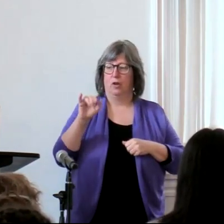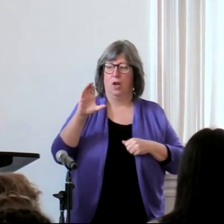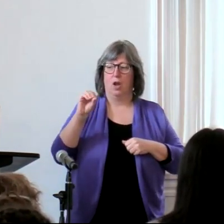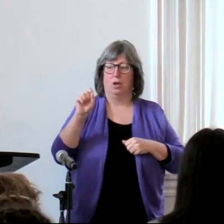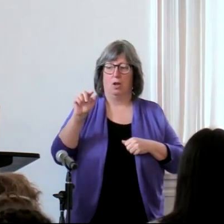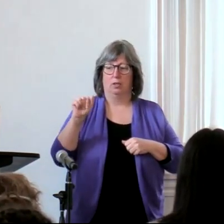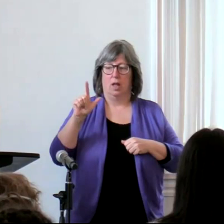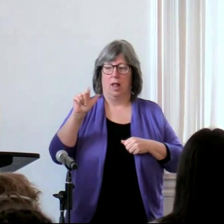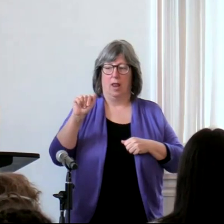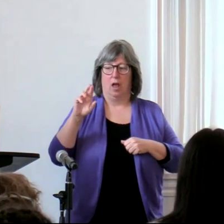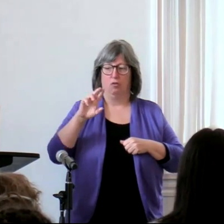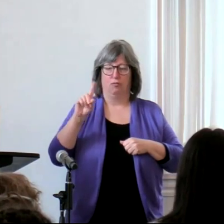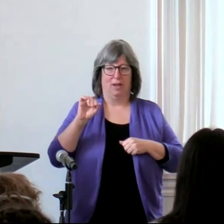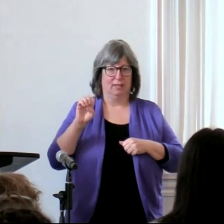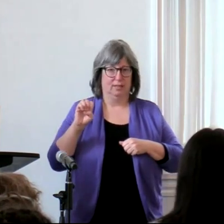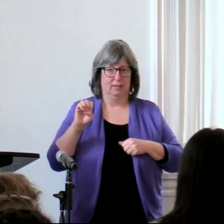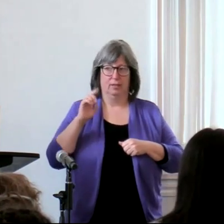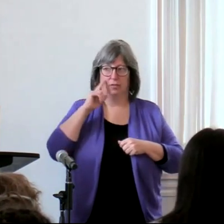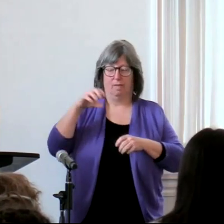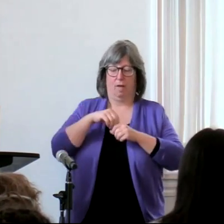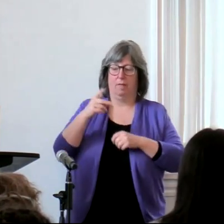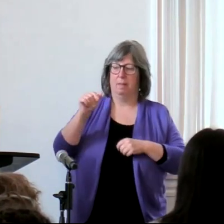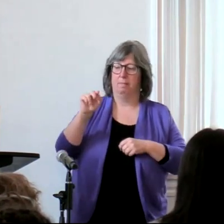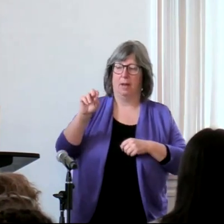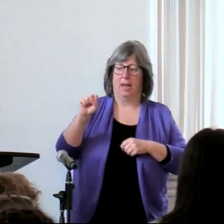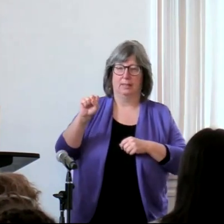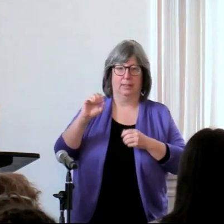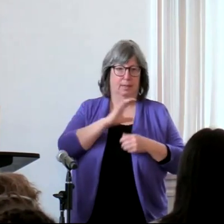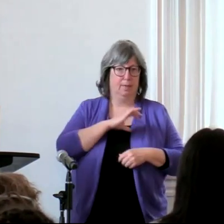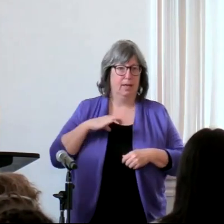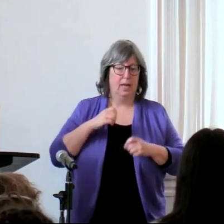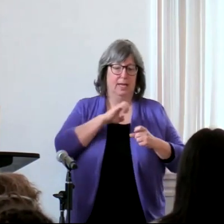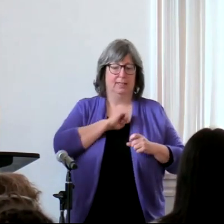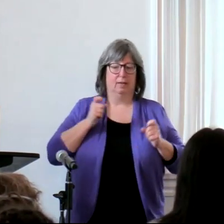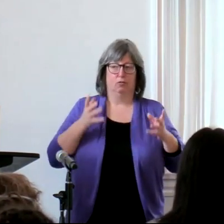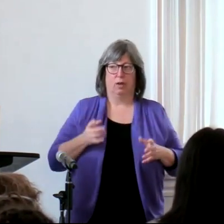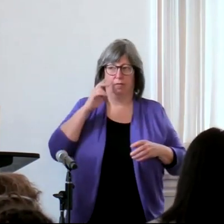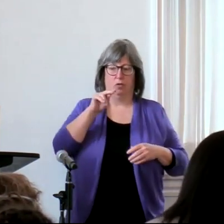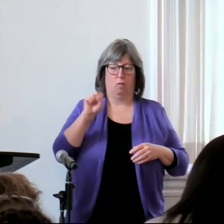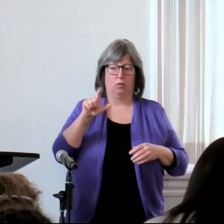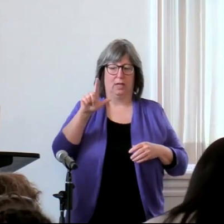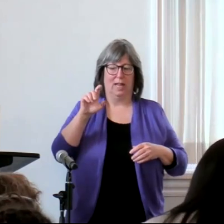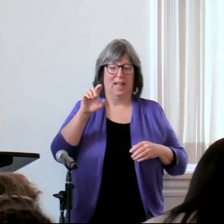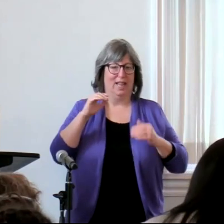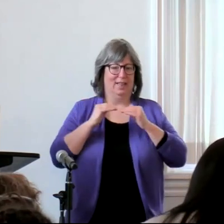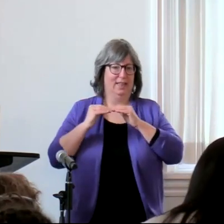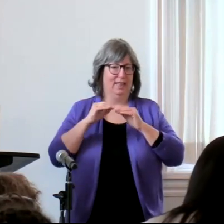she is the chair of the PAANS committee and the Executive Director of the Nova Scotia League for Equal Opportunities